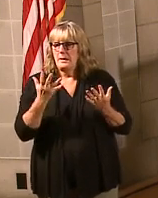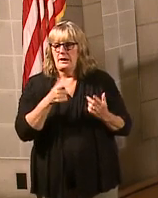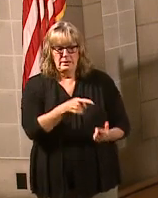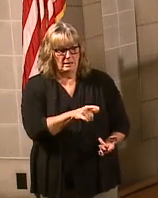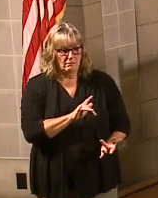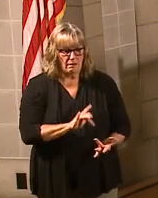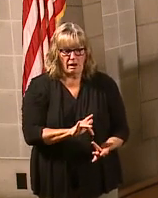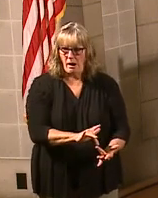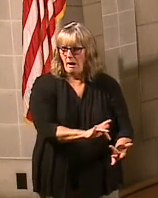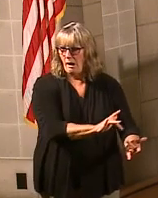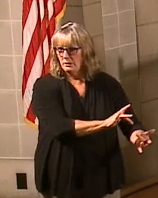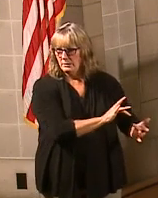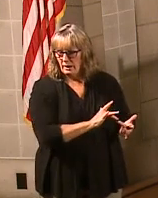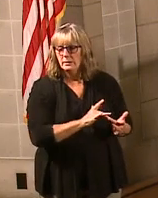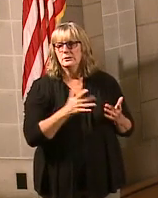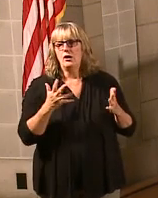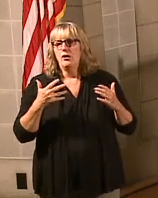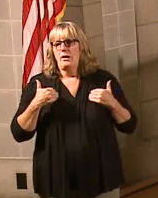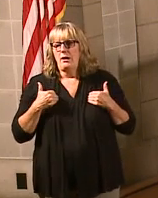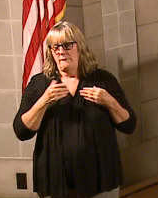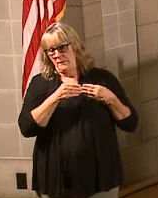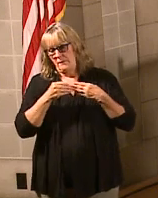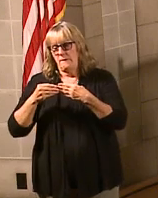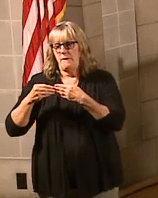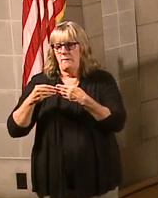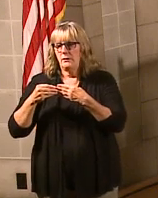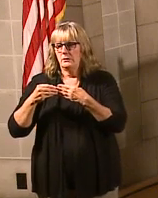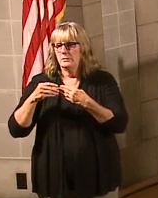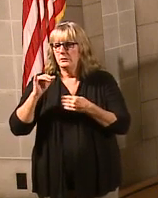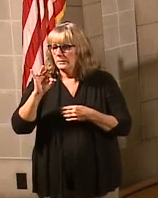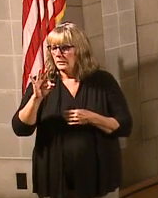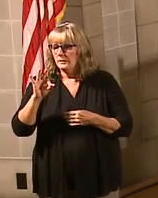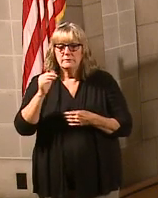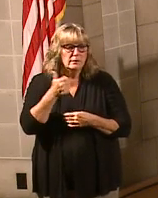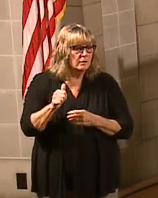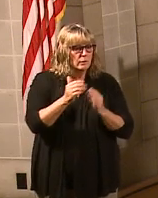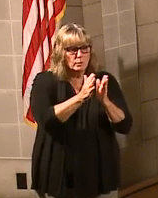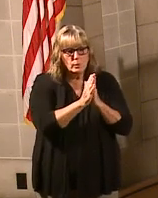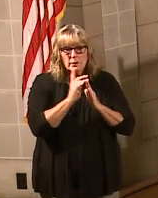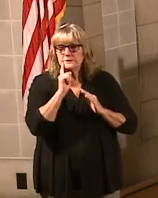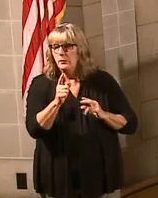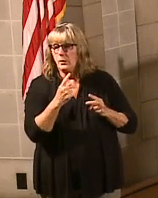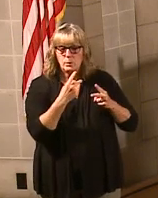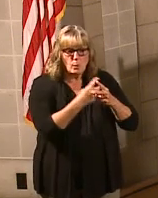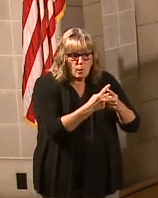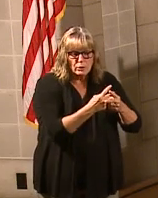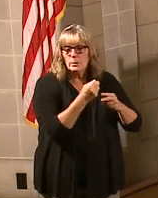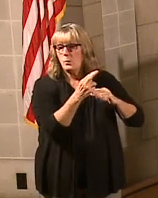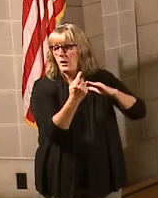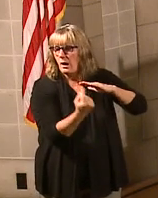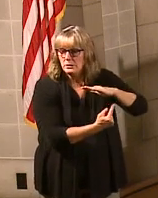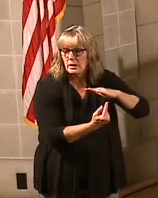STATE APPROVE THOSE AND WE HAVE SOME GUIDELINES SET UP FOR HOW YOU WOULD DO THAT BASED ON THE NUMBER OF CONTACTS THAT CHILDREN